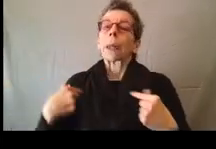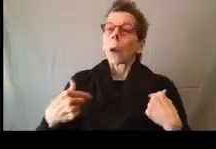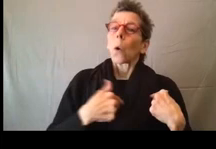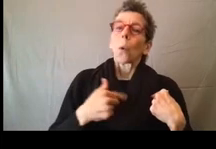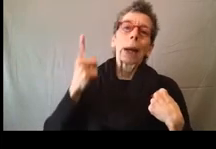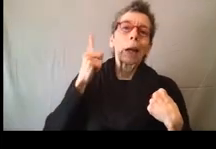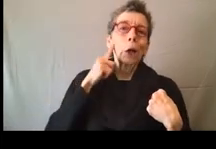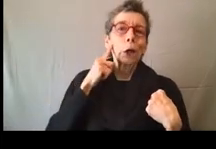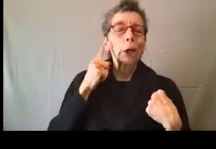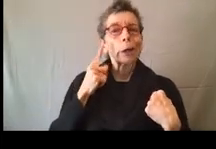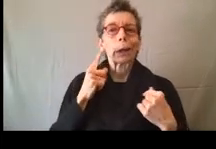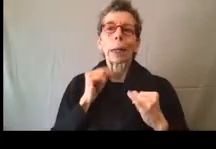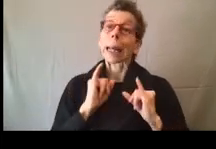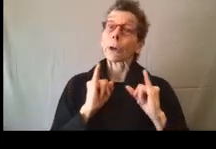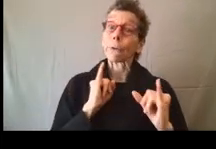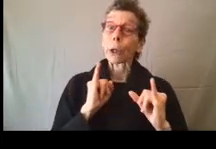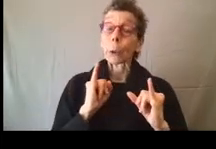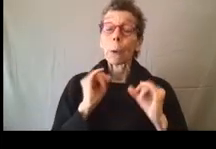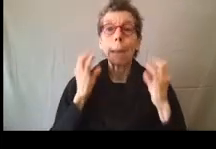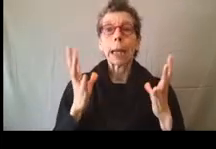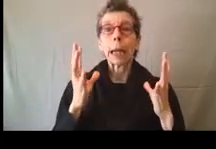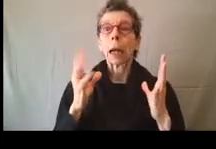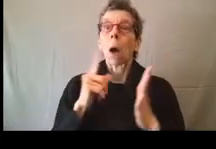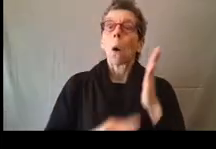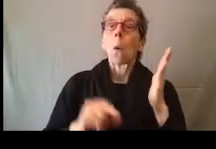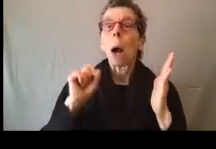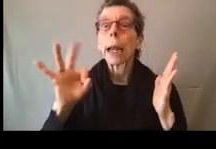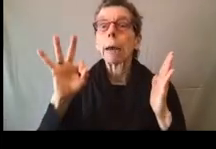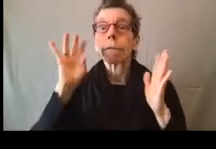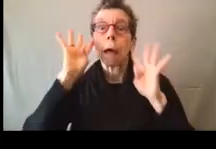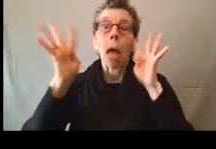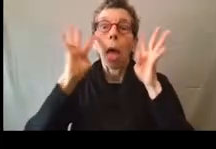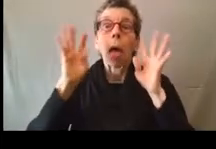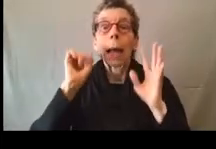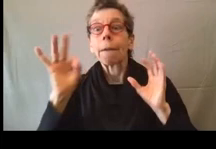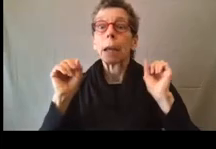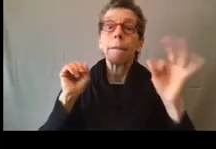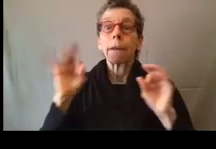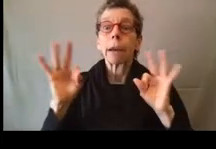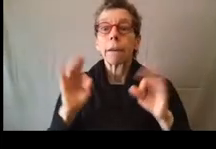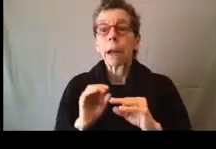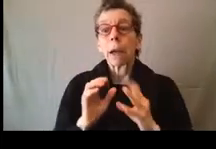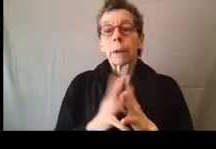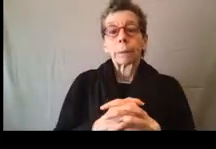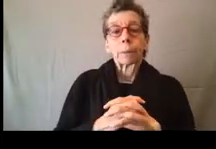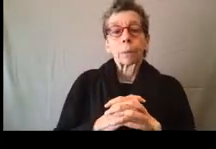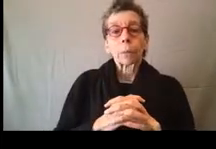ifs. And our survey results told us there is a lot of don't knows. We also learned that